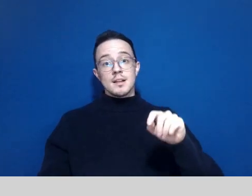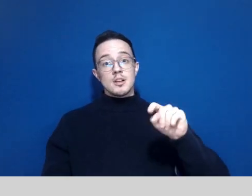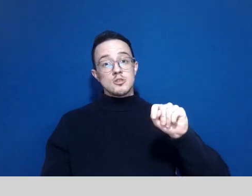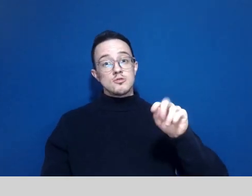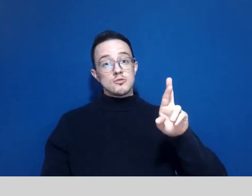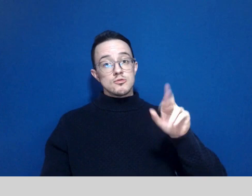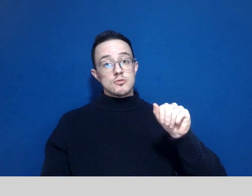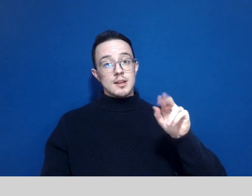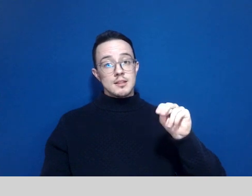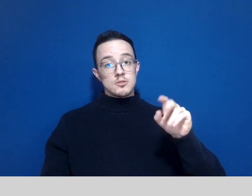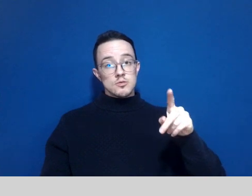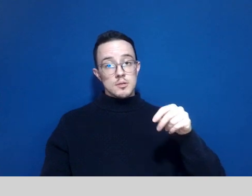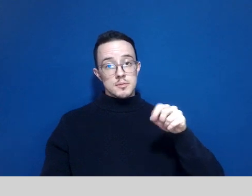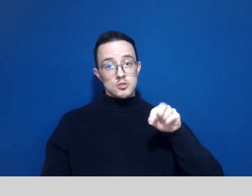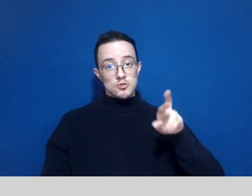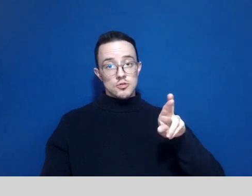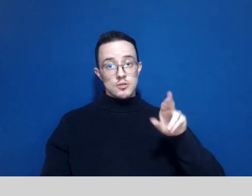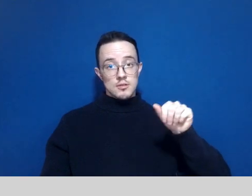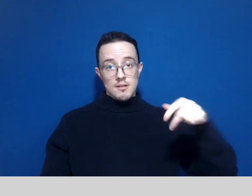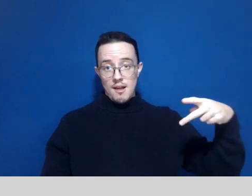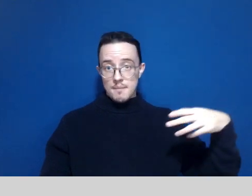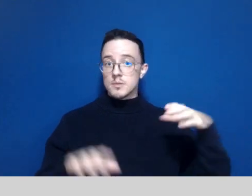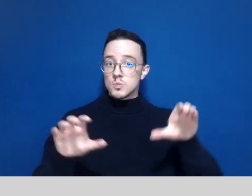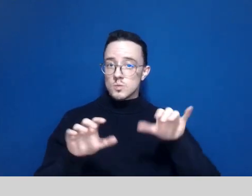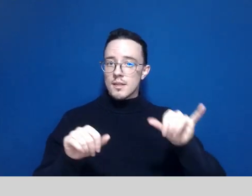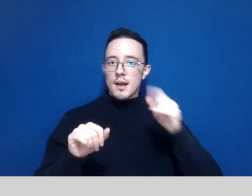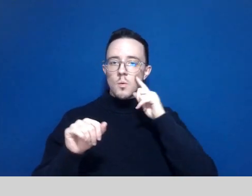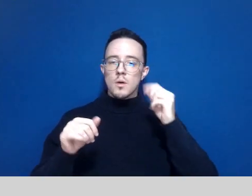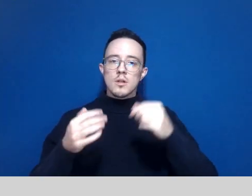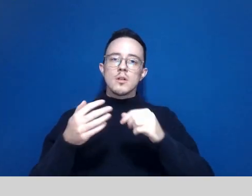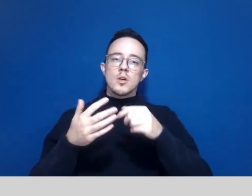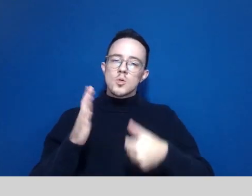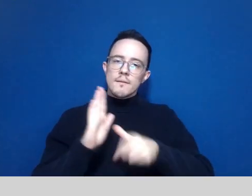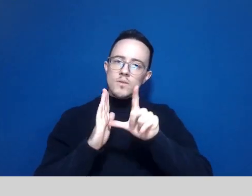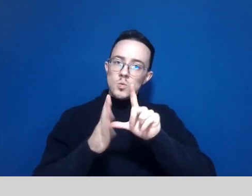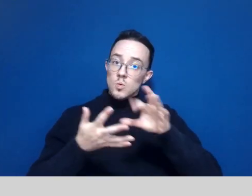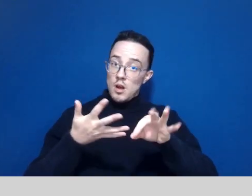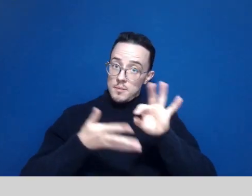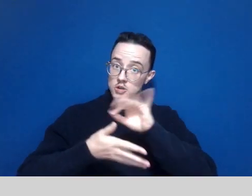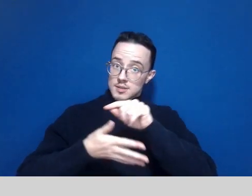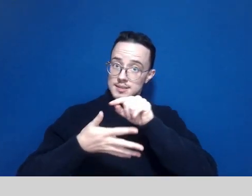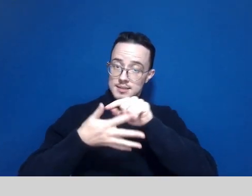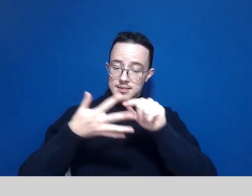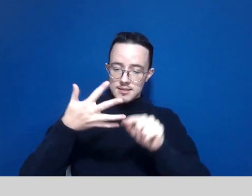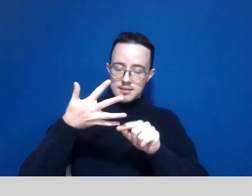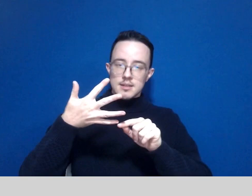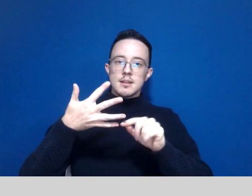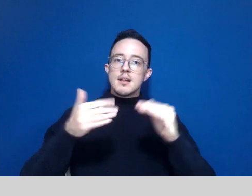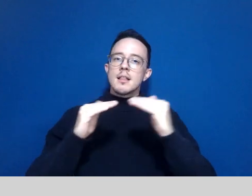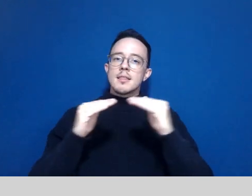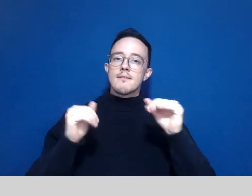is it looks at it and it goes, "Hey, you gave me a few options. This is the most confident. I'm going to select this one."